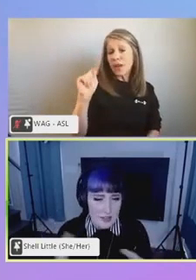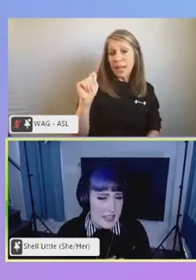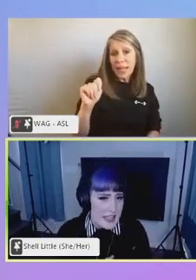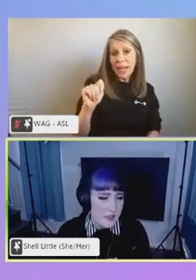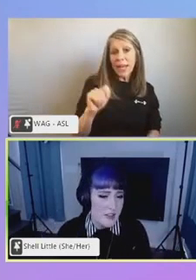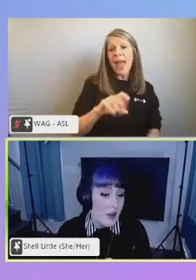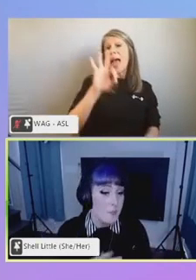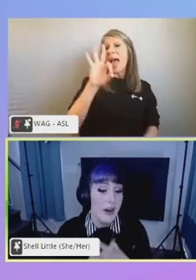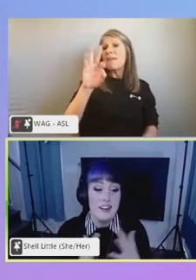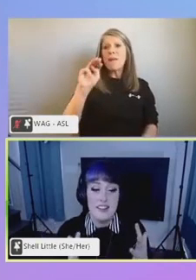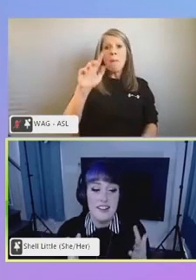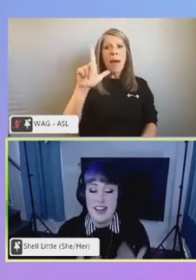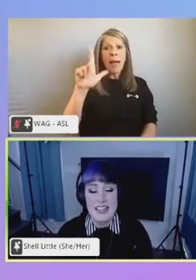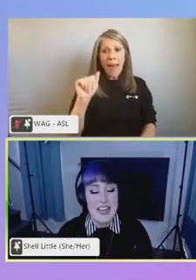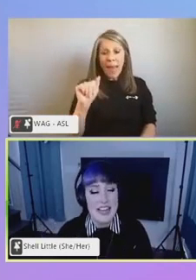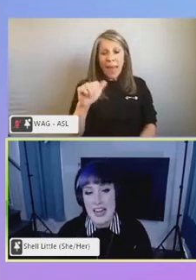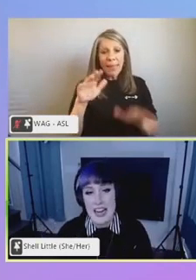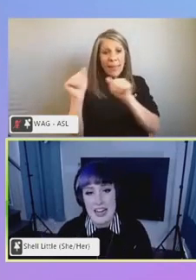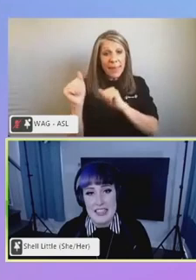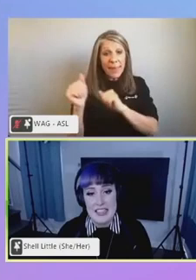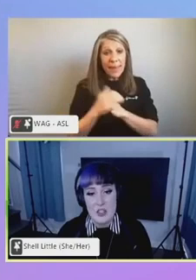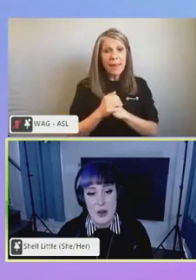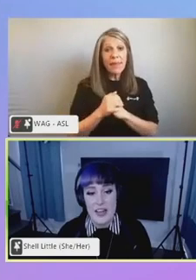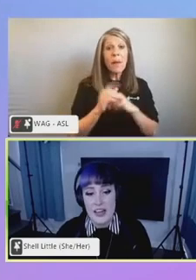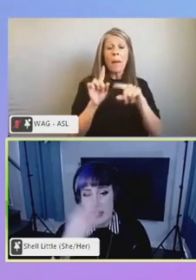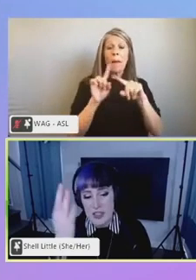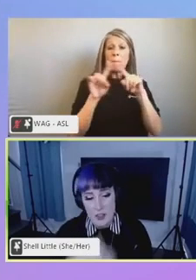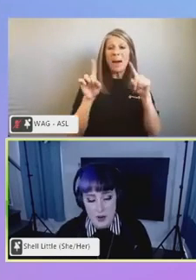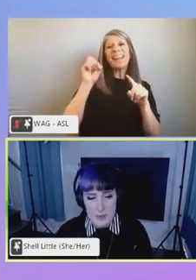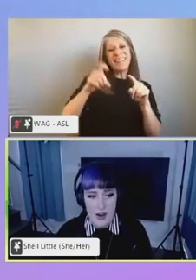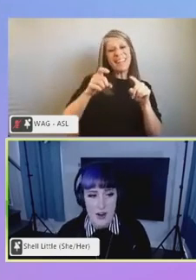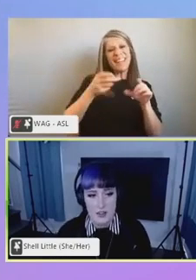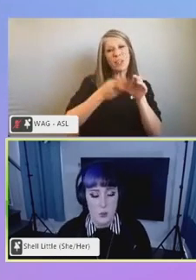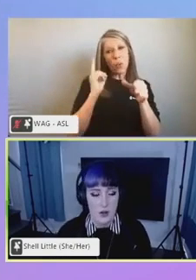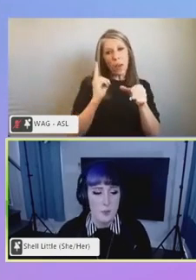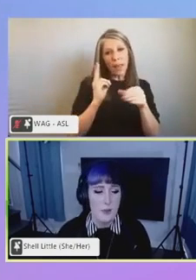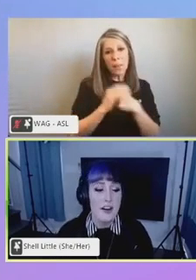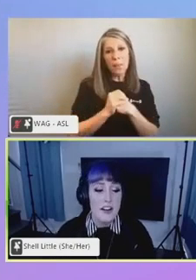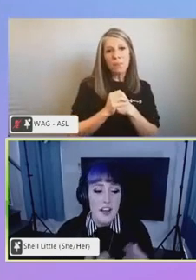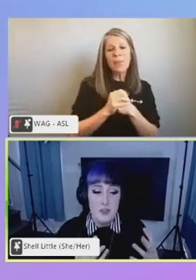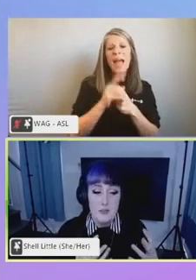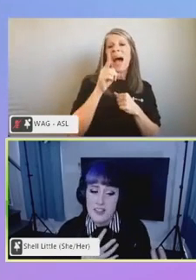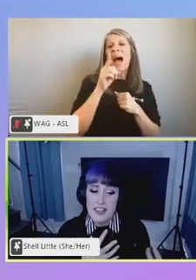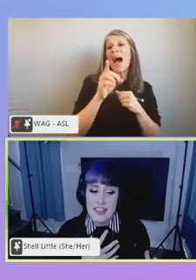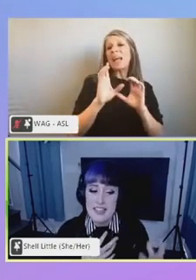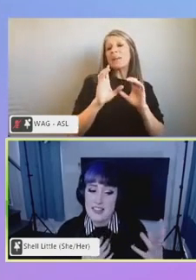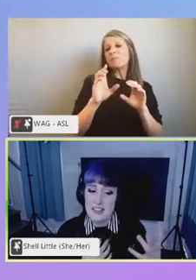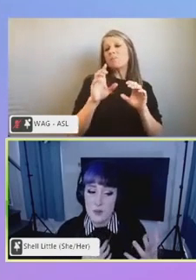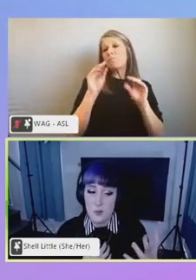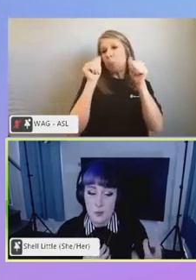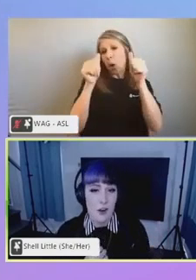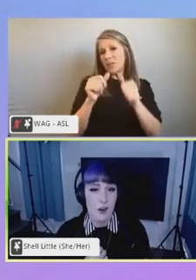cannot do it. I did two burnout sabbatical conflict, a little, you know, retreats, FMLA. Leaves. But